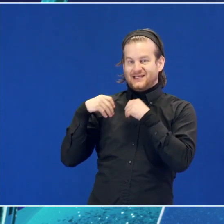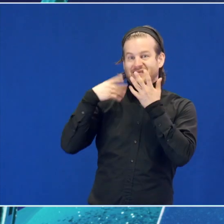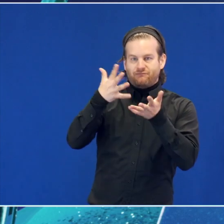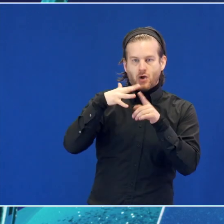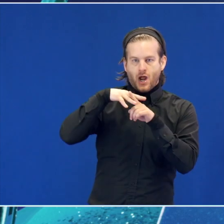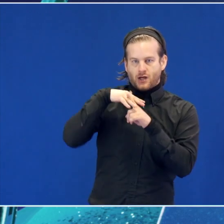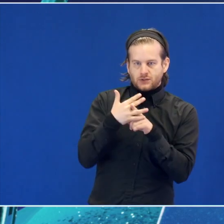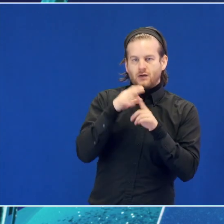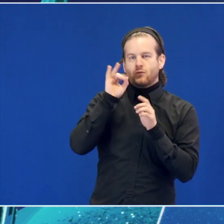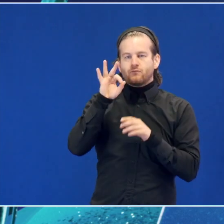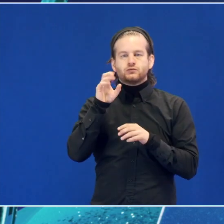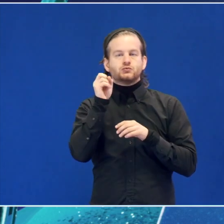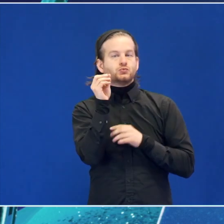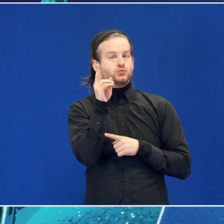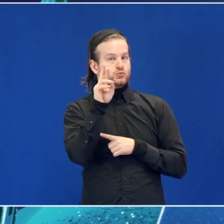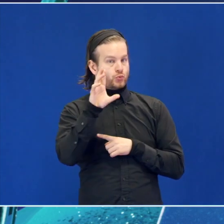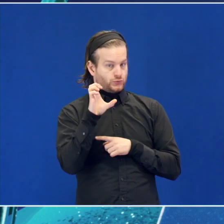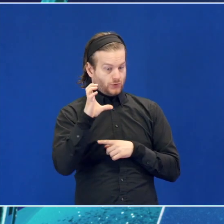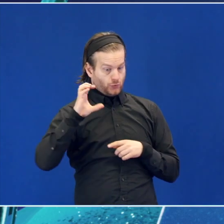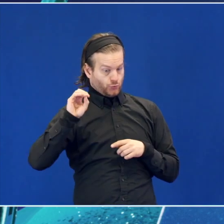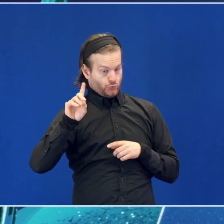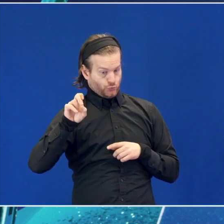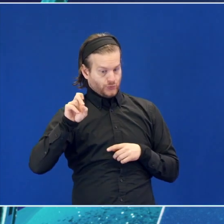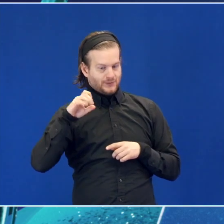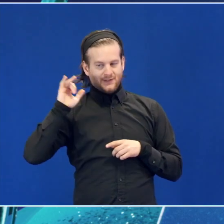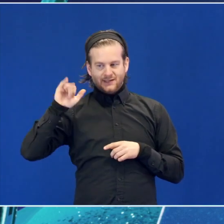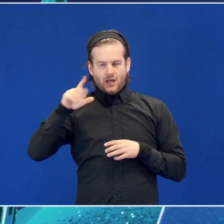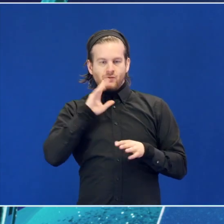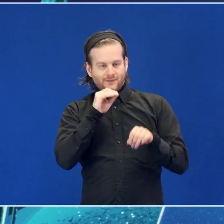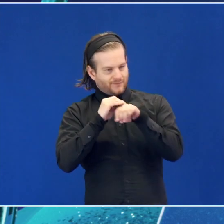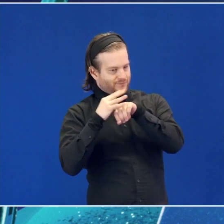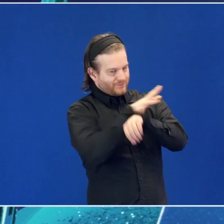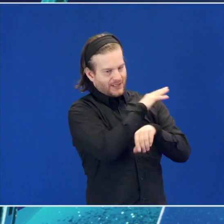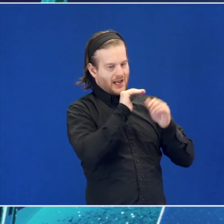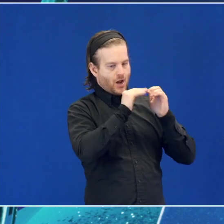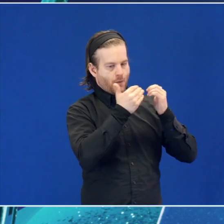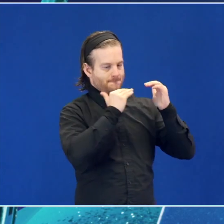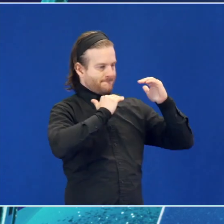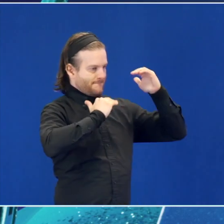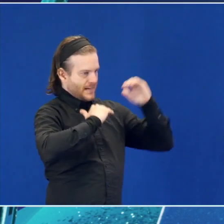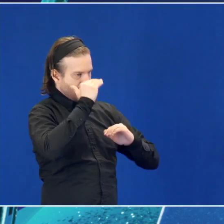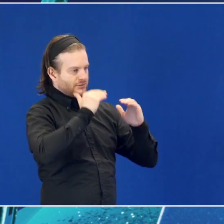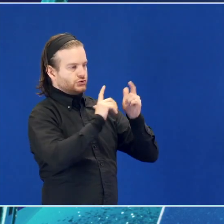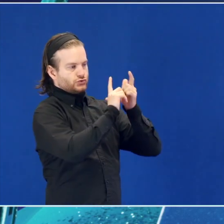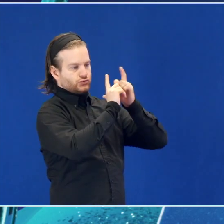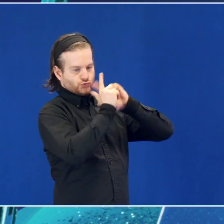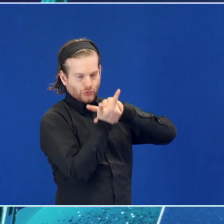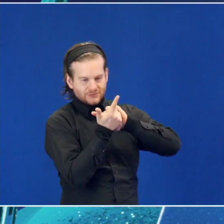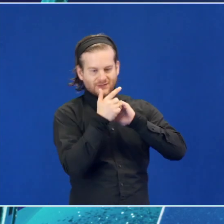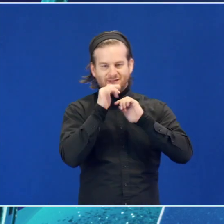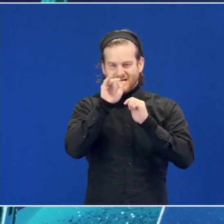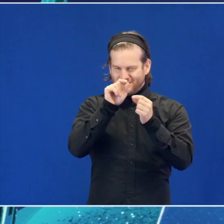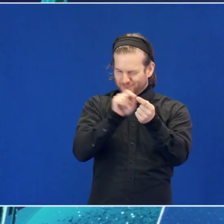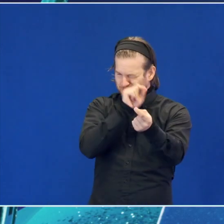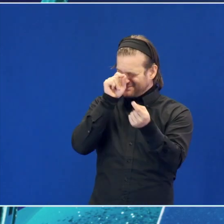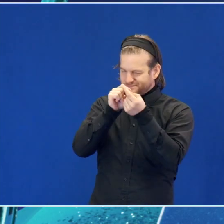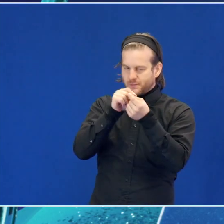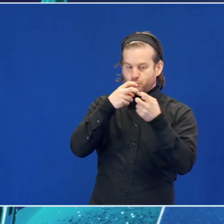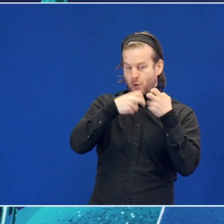that very specific guidance on that particular type of issue into a really high-quality remediation very,